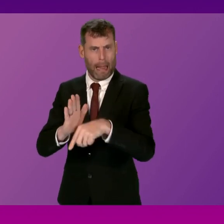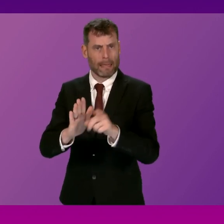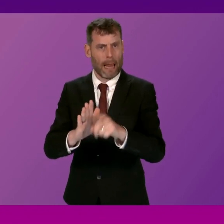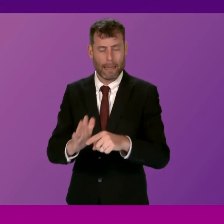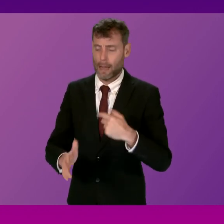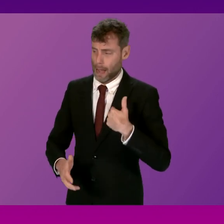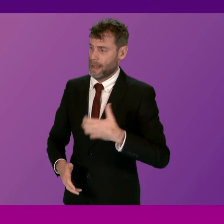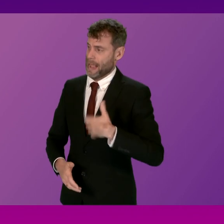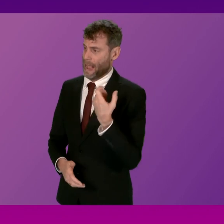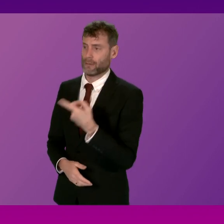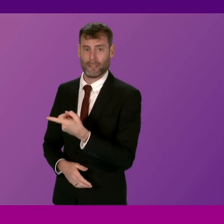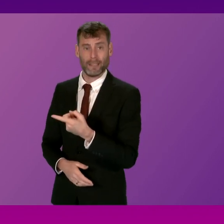charges. It does not have to be this way.